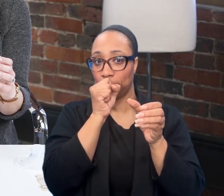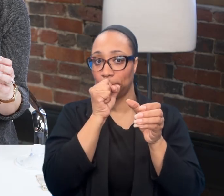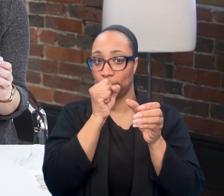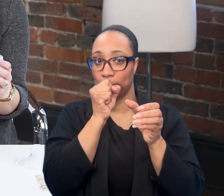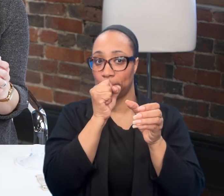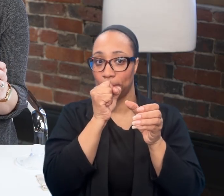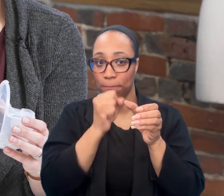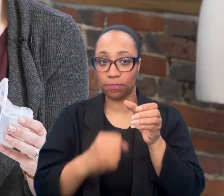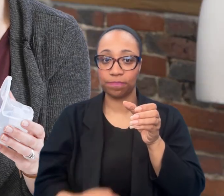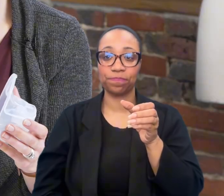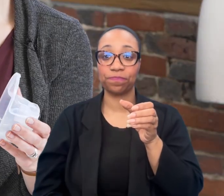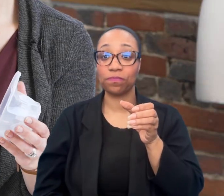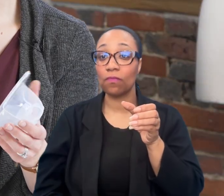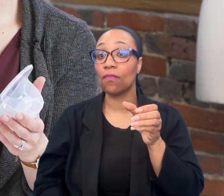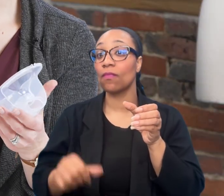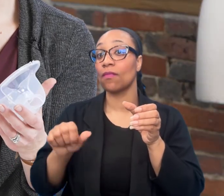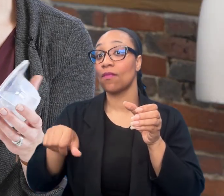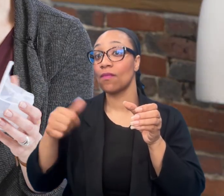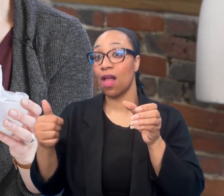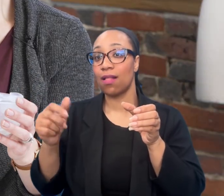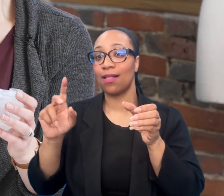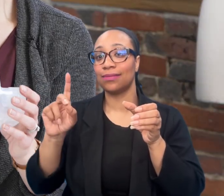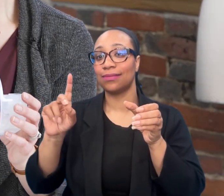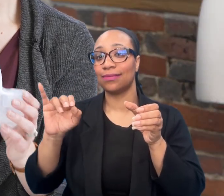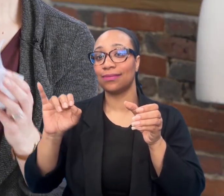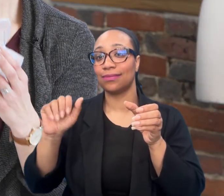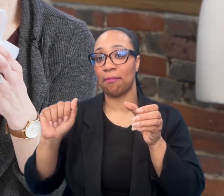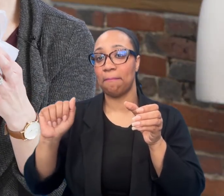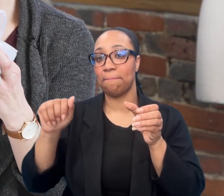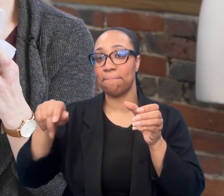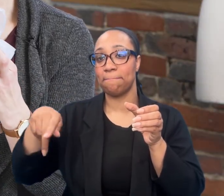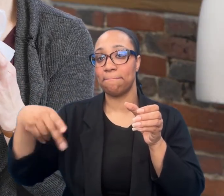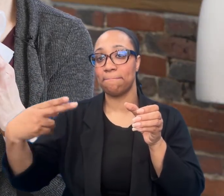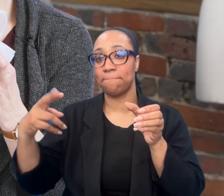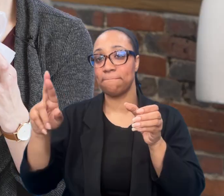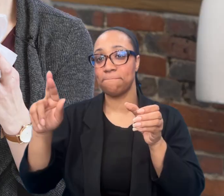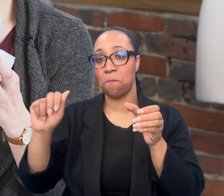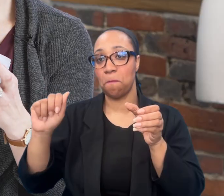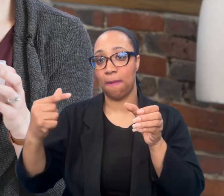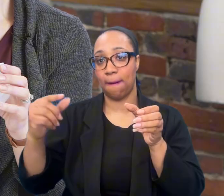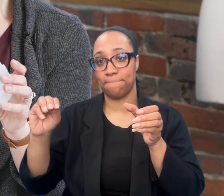diaphragm so this diaphragm looks pretty different it has a little bit of a thumb print on one side